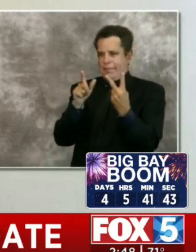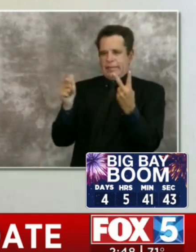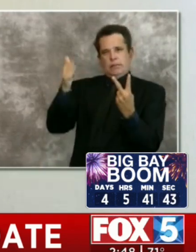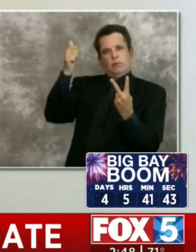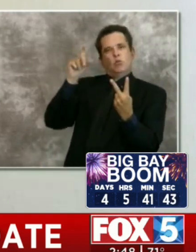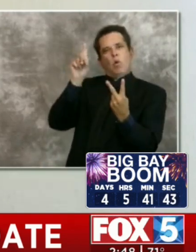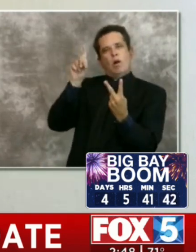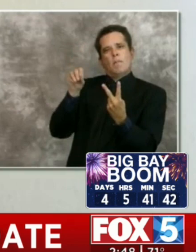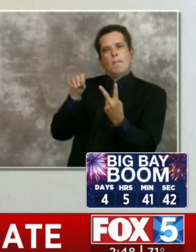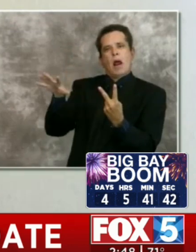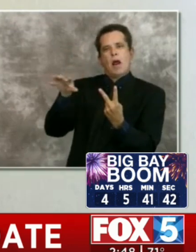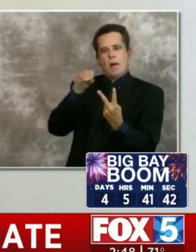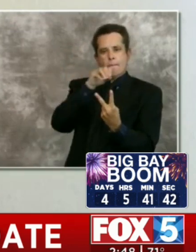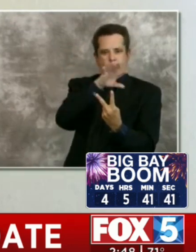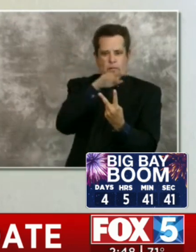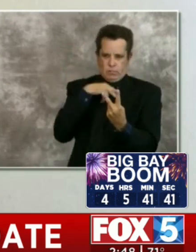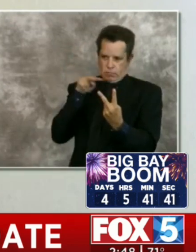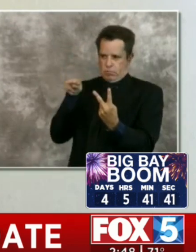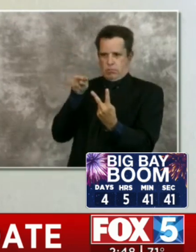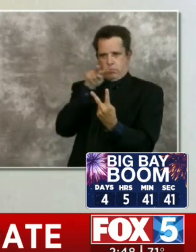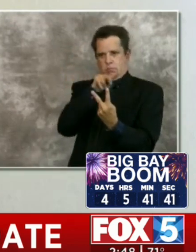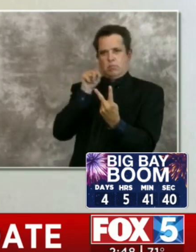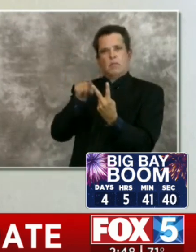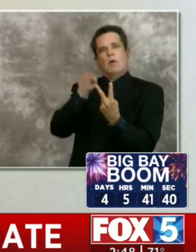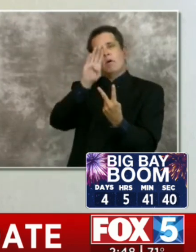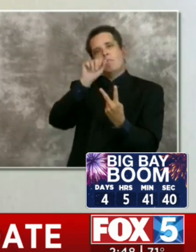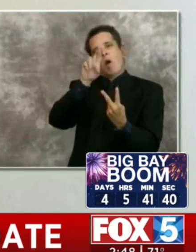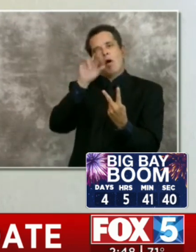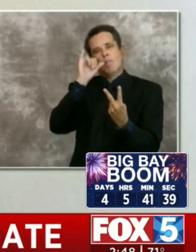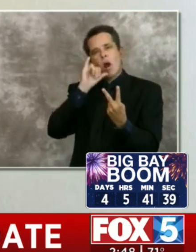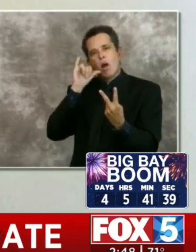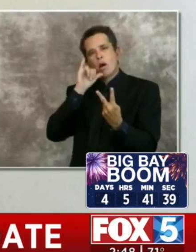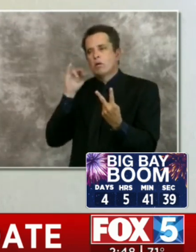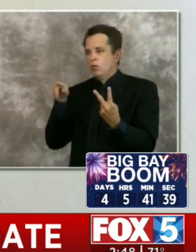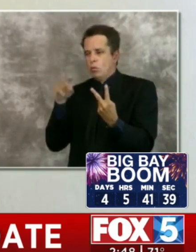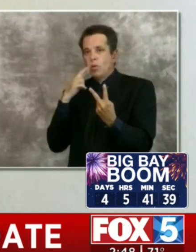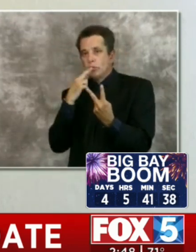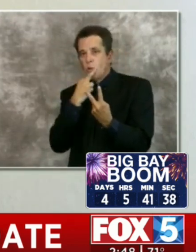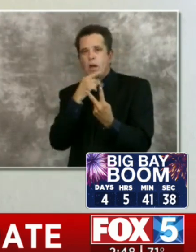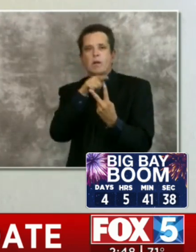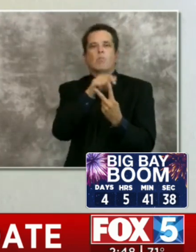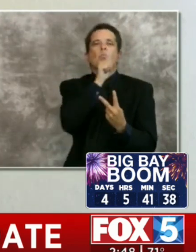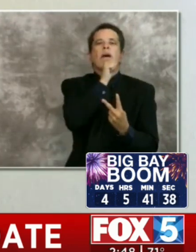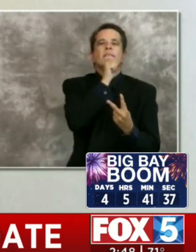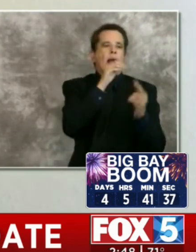CARE SETTING. BUT OUT OF ALL OF THE ACTIVE OUTBREAKS WERE FACING THE 2 LARGEST CONTRIBUTORS. WHERE OUTBREAKS.